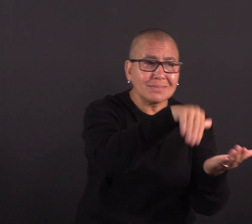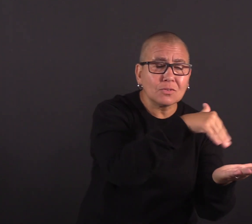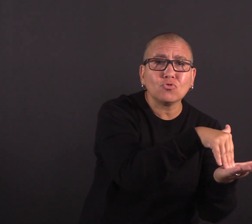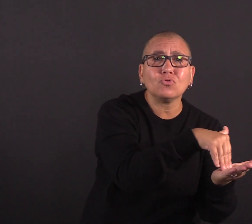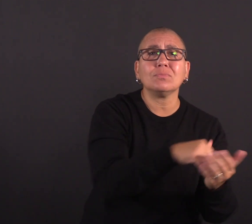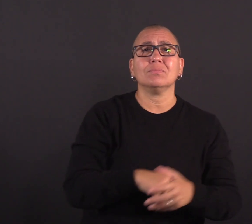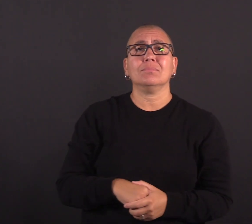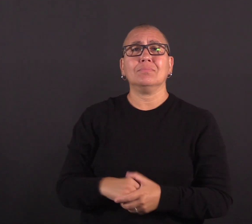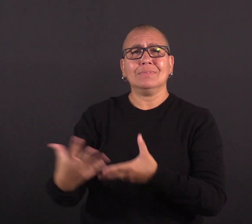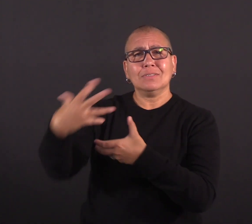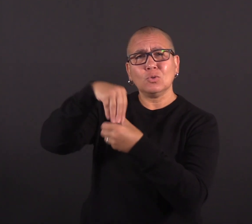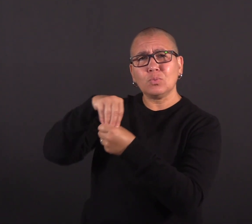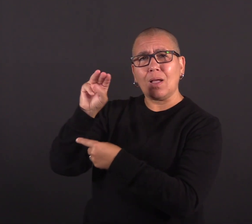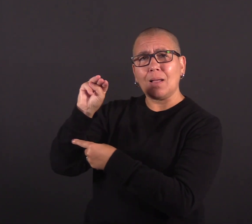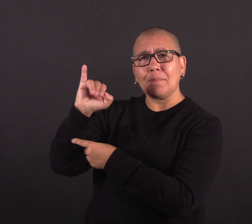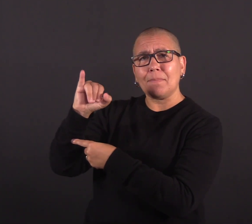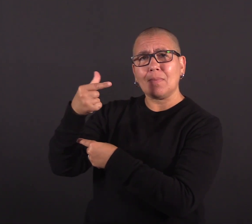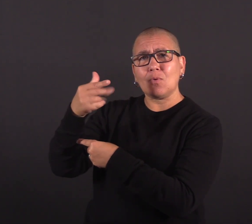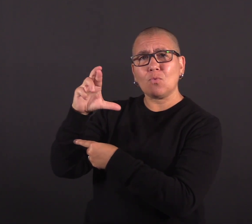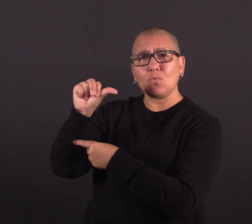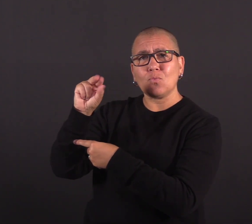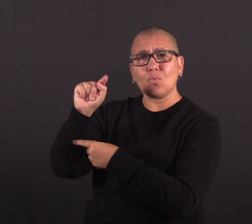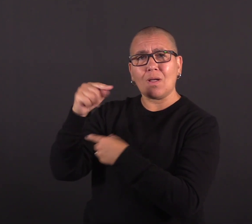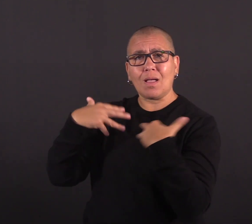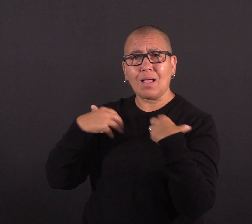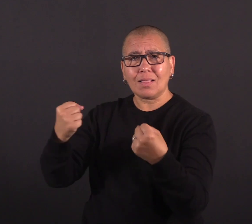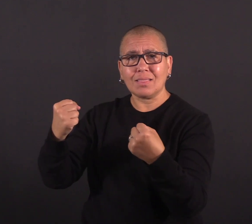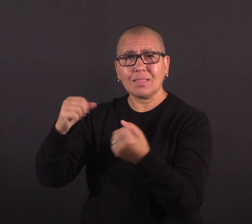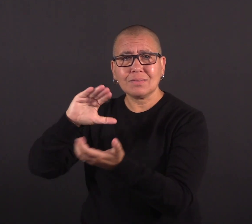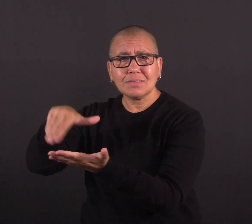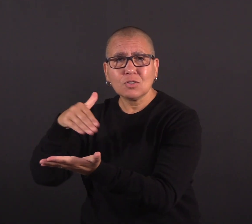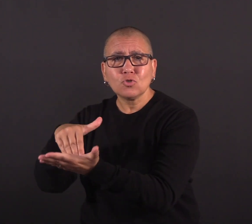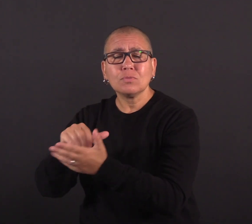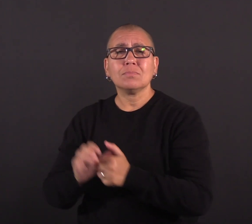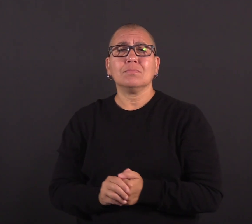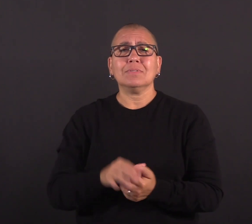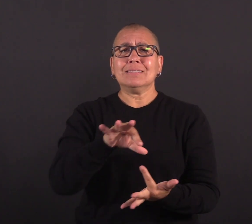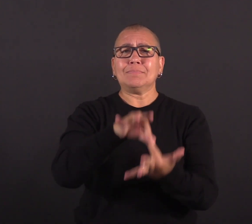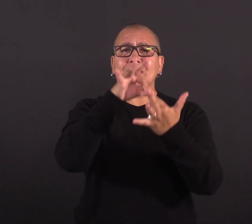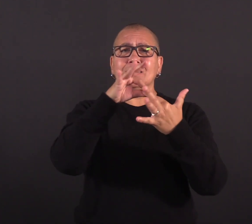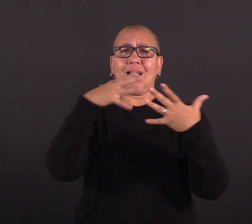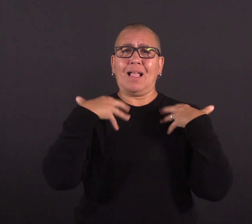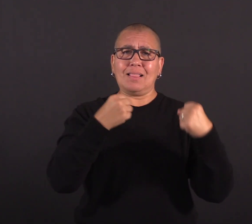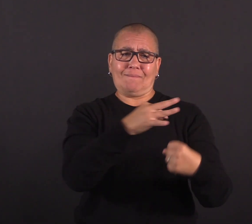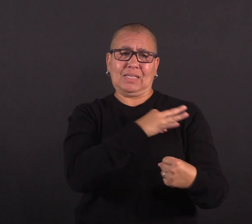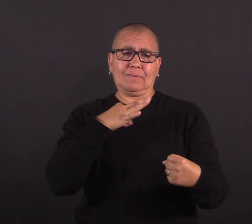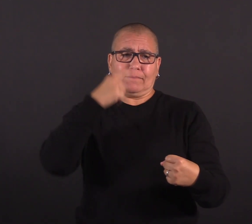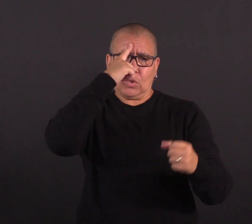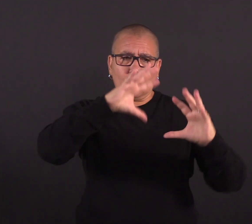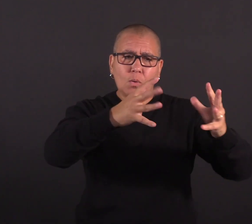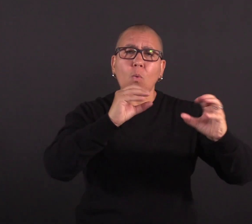underserved population. FQHCs include community and migrant health centers, special health